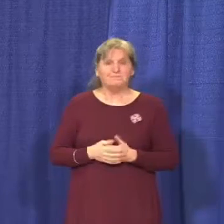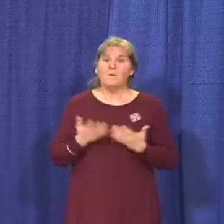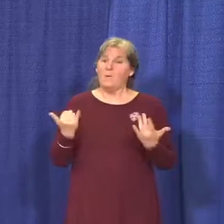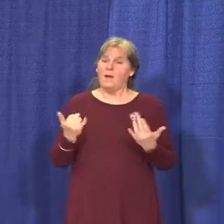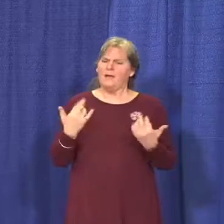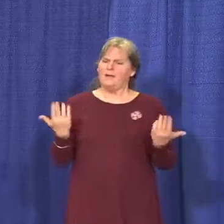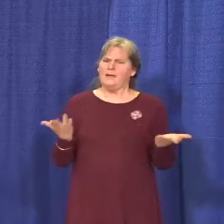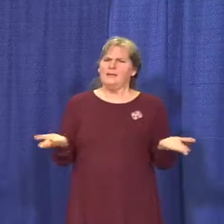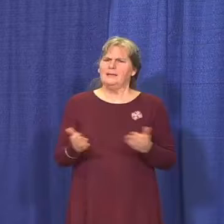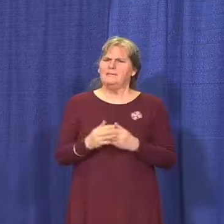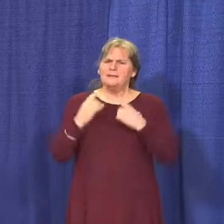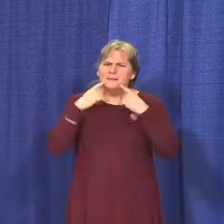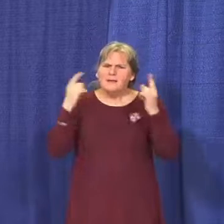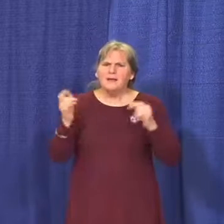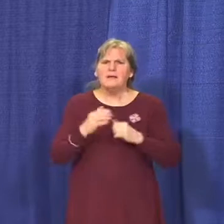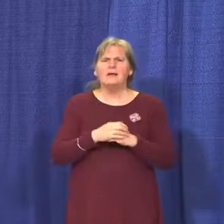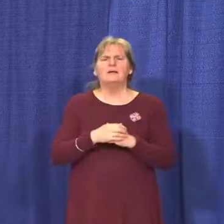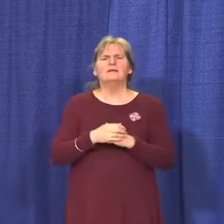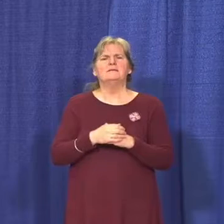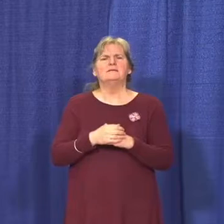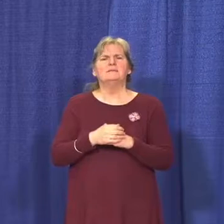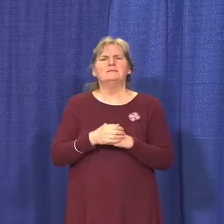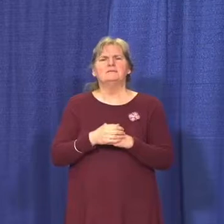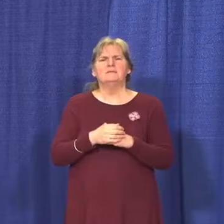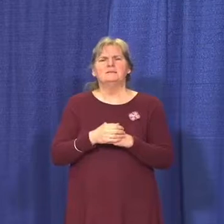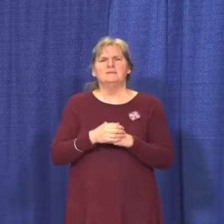We're here today because...